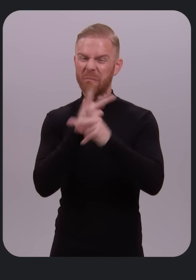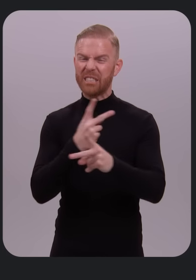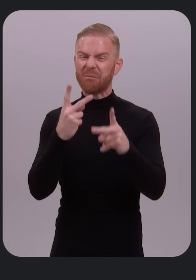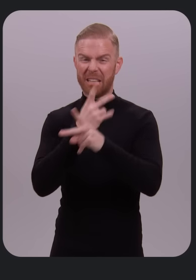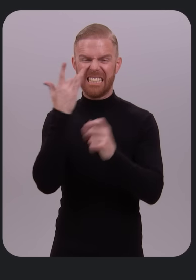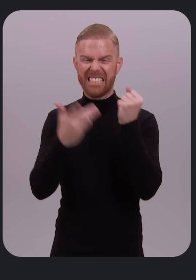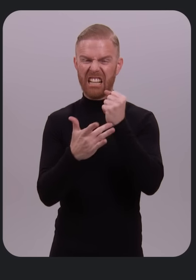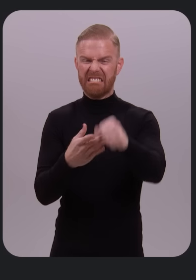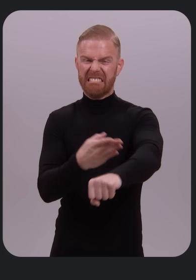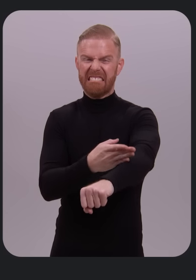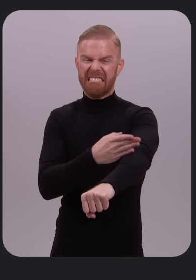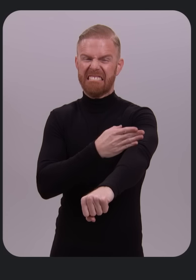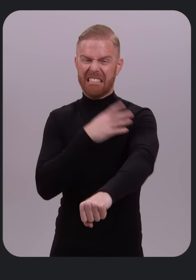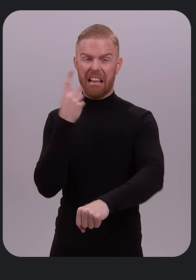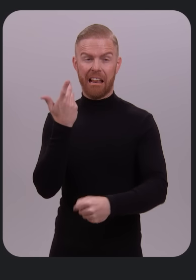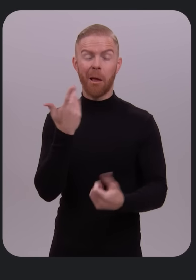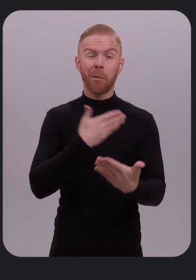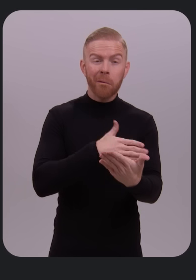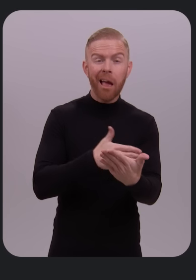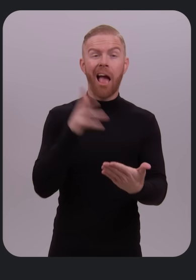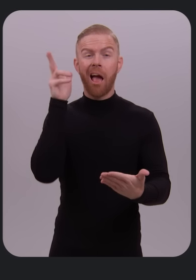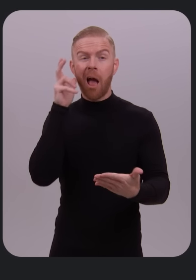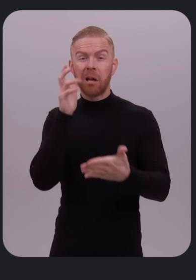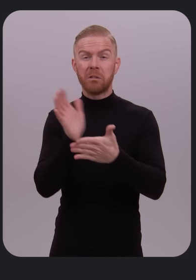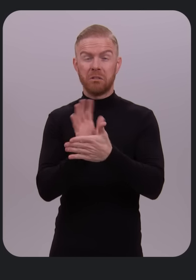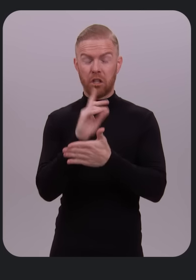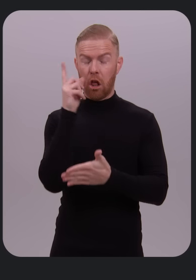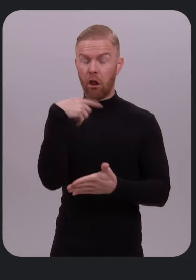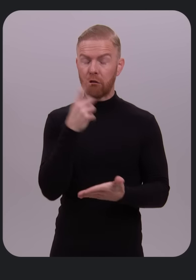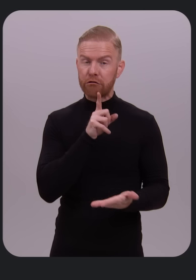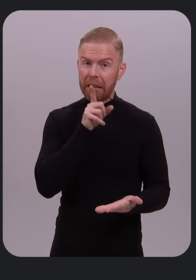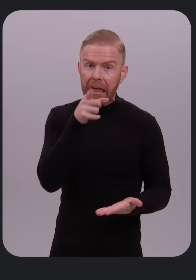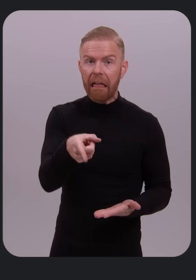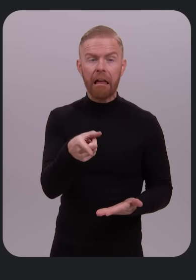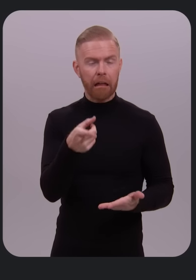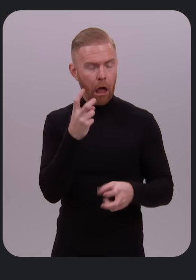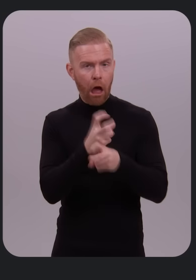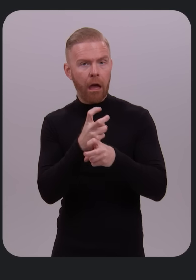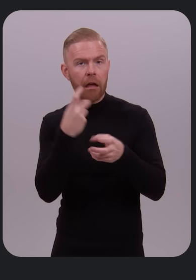and the music, audio, images, and videos become more lifelike.